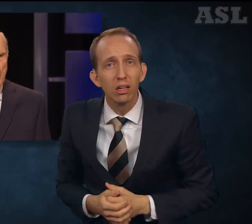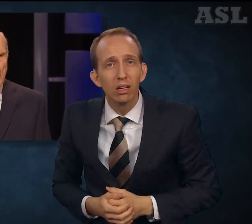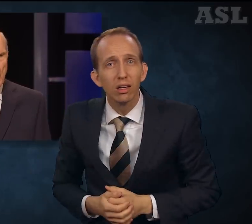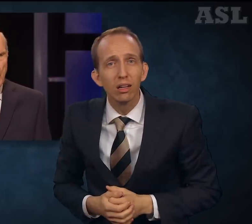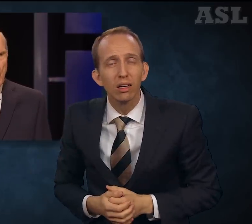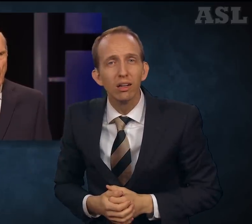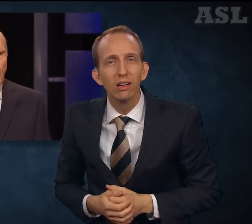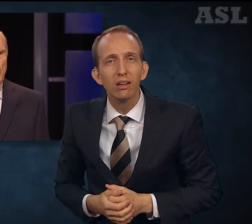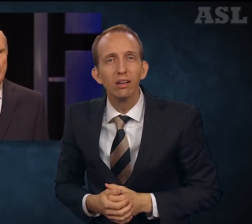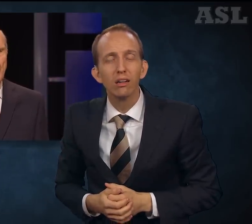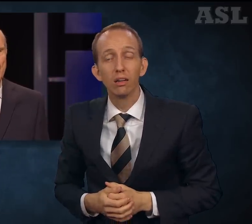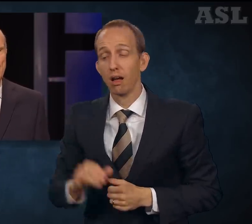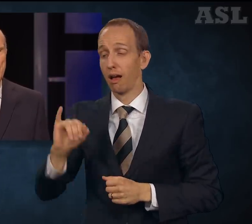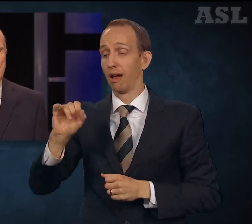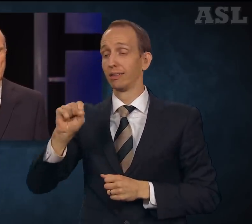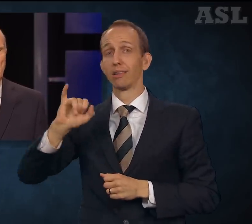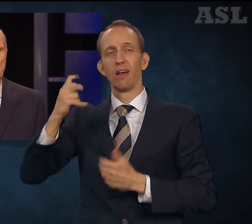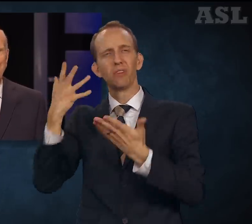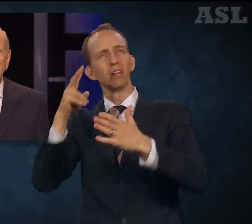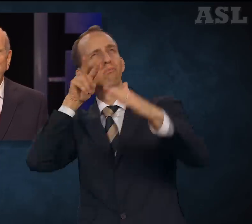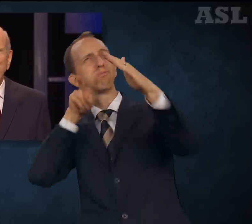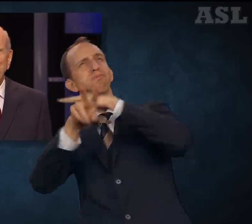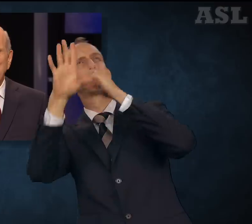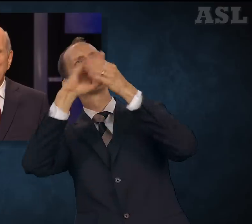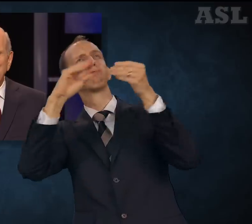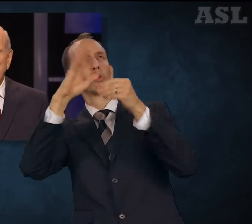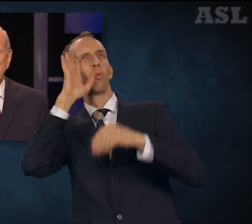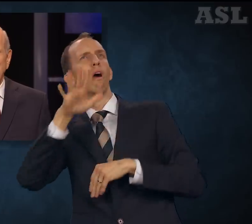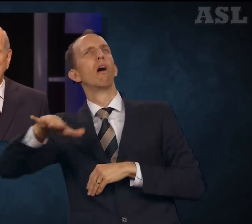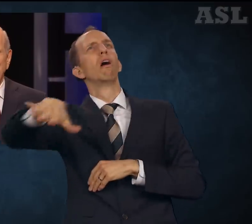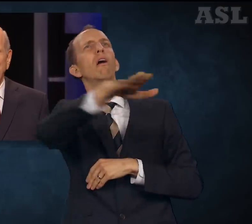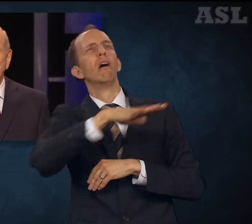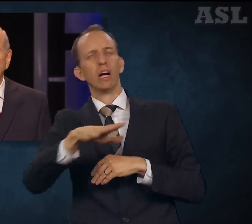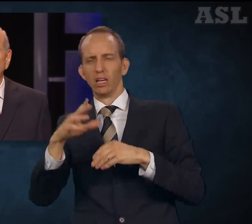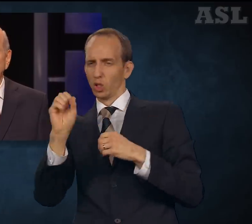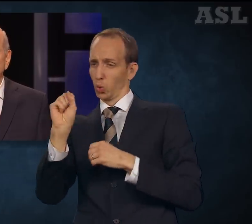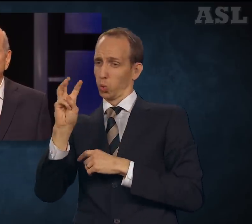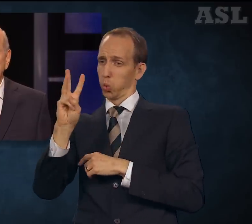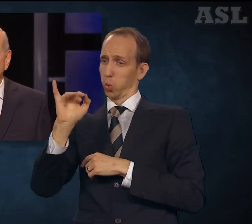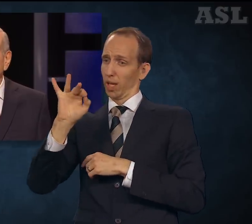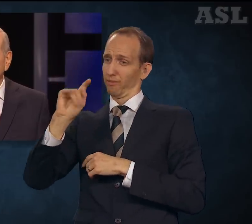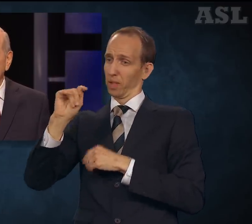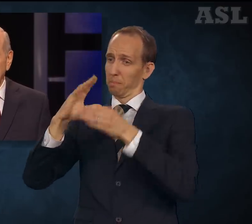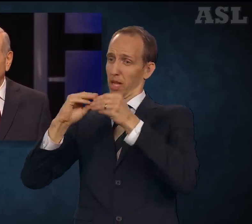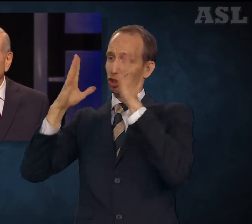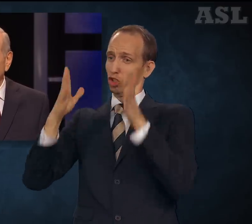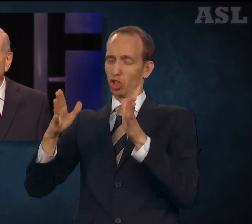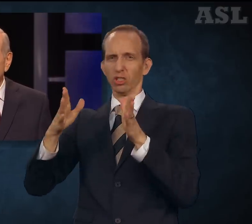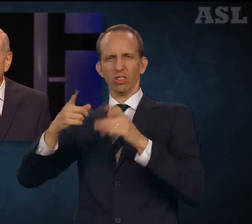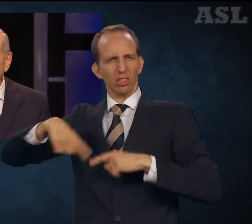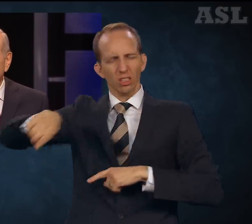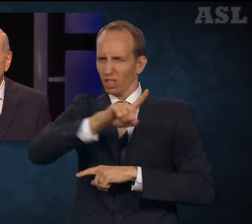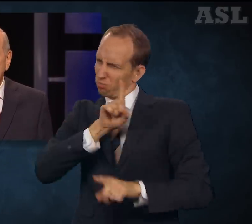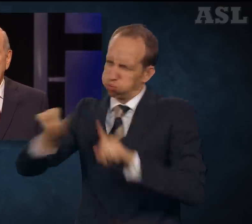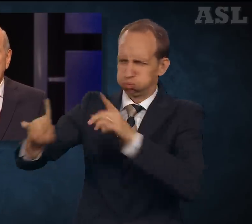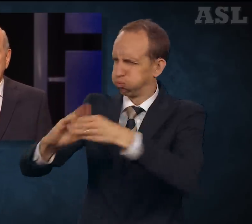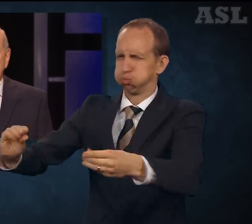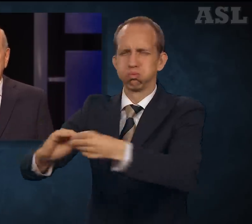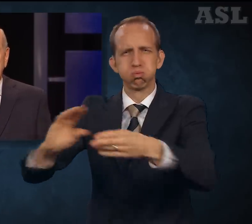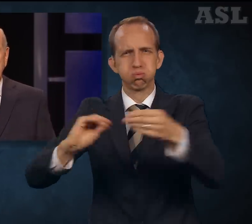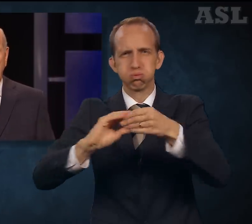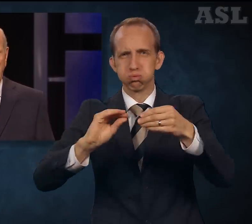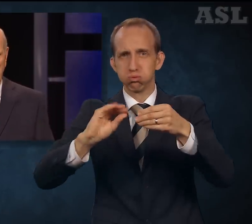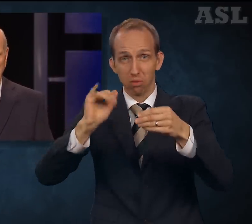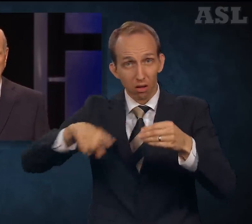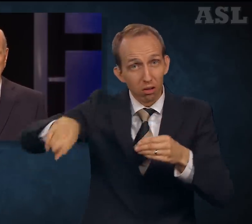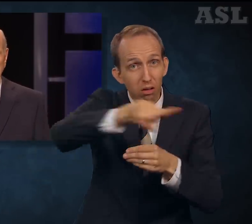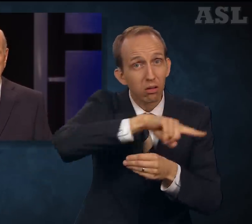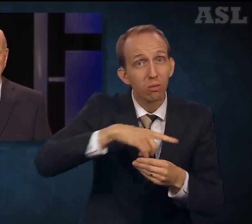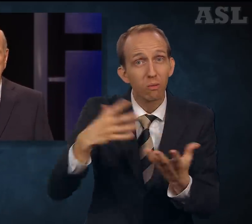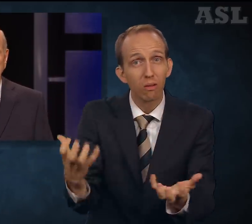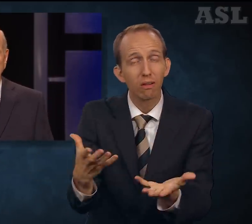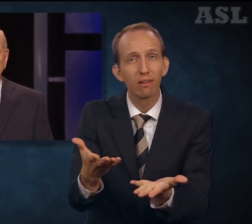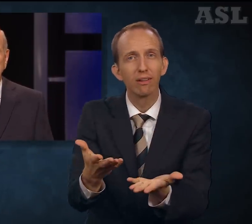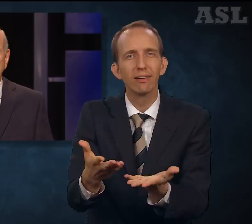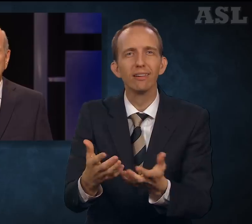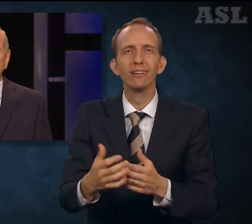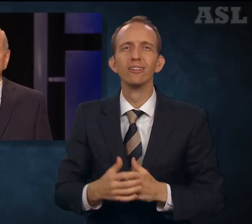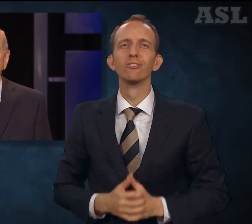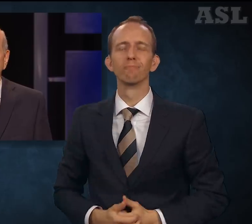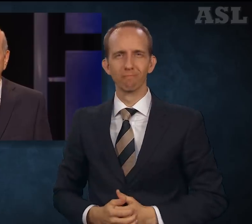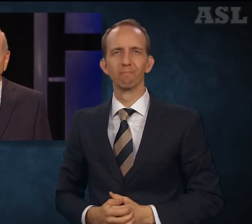GOSPEL?